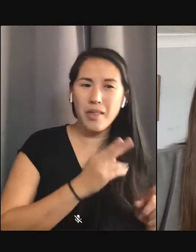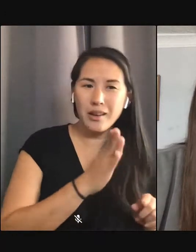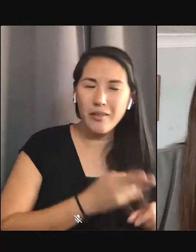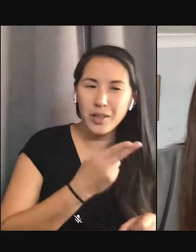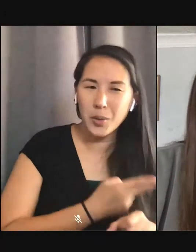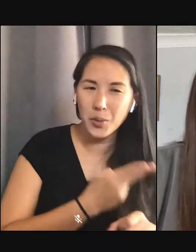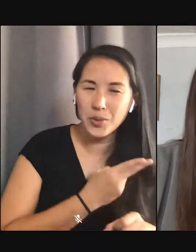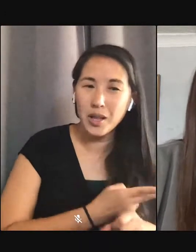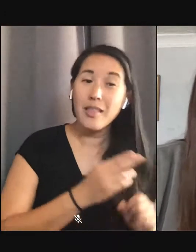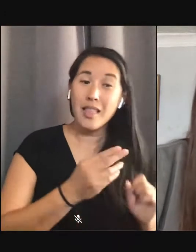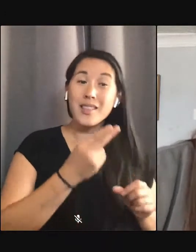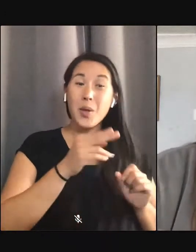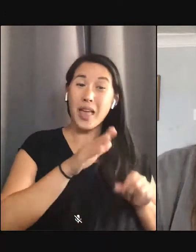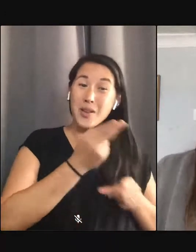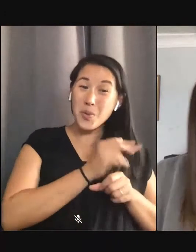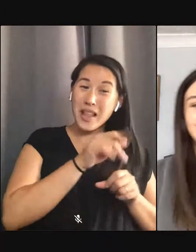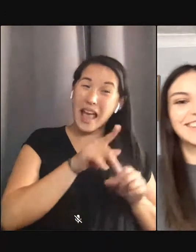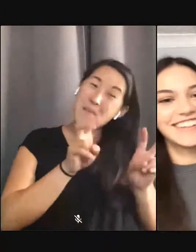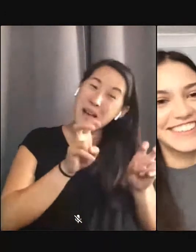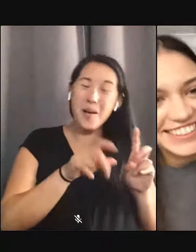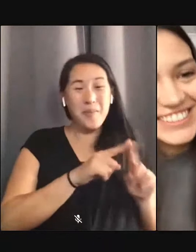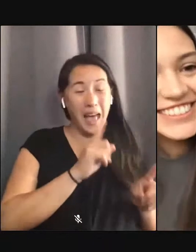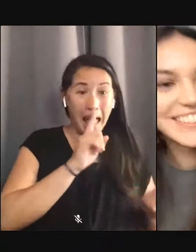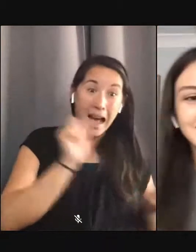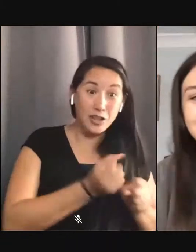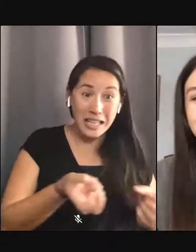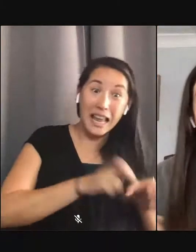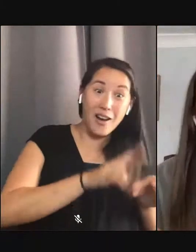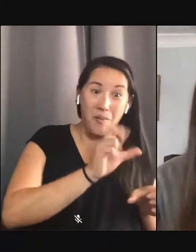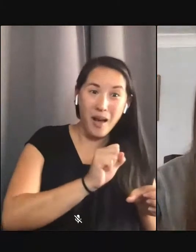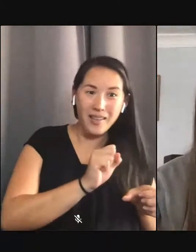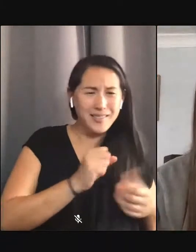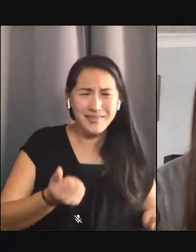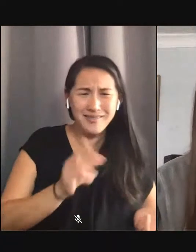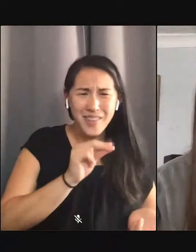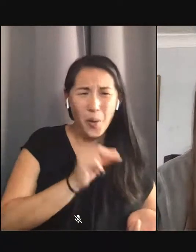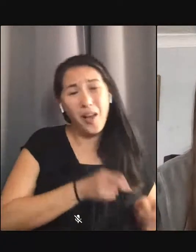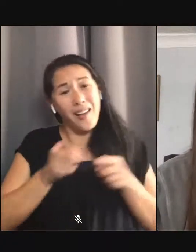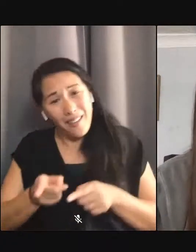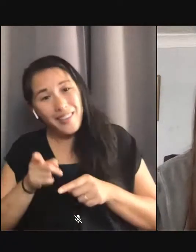right so their understanding of how this app would be used was quite different